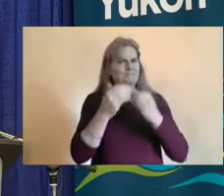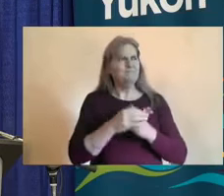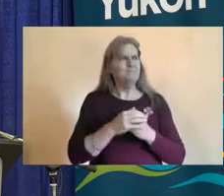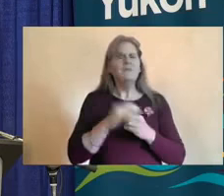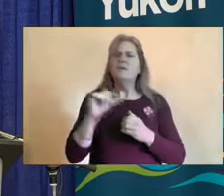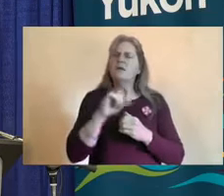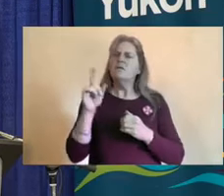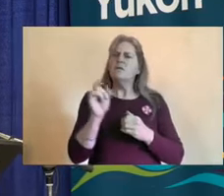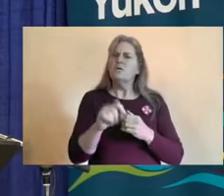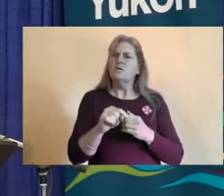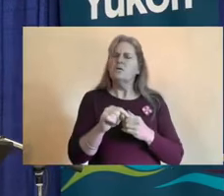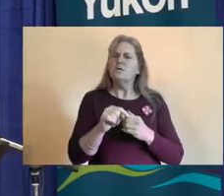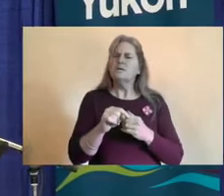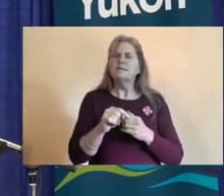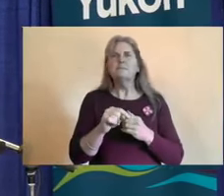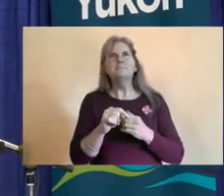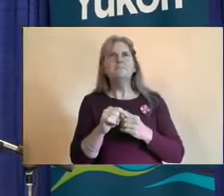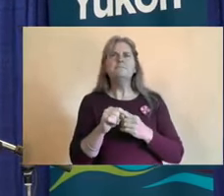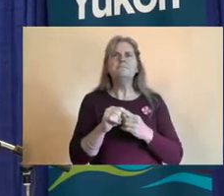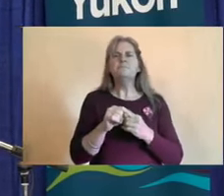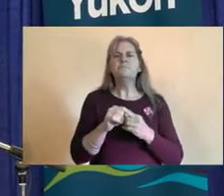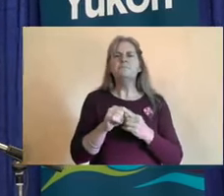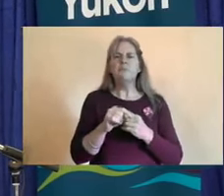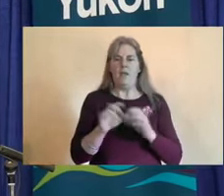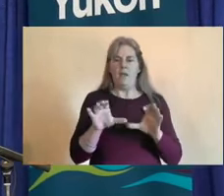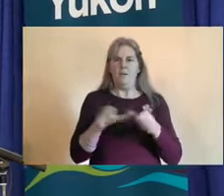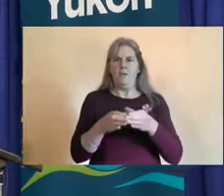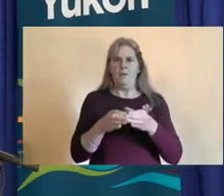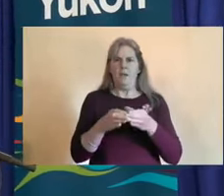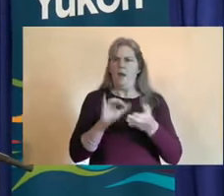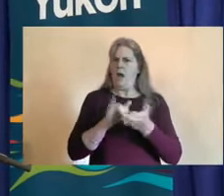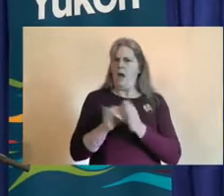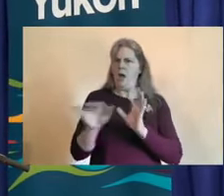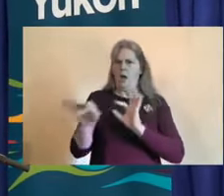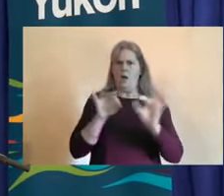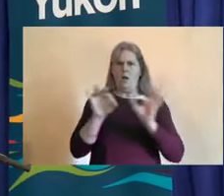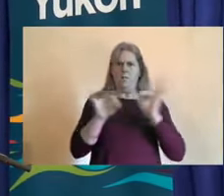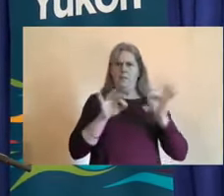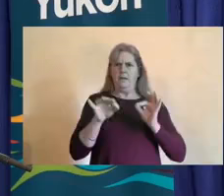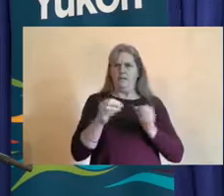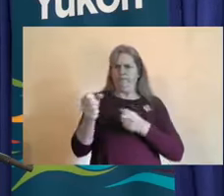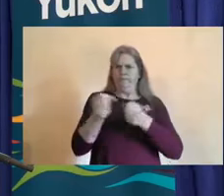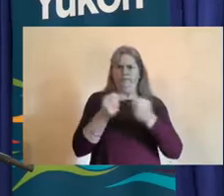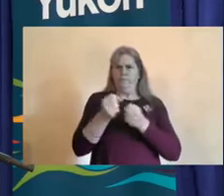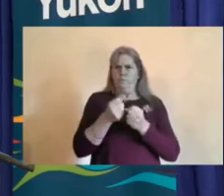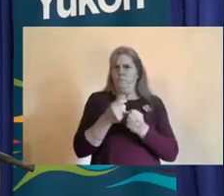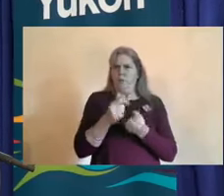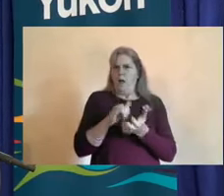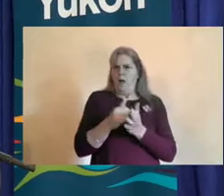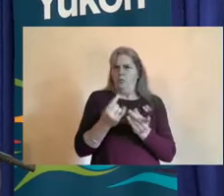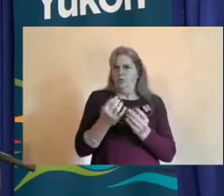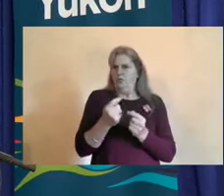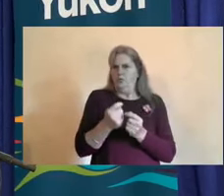question is about how the panelists will be chosen. And whether you will get